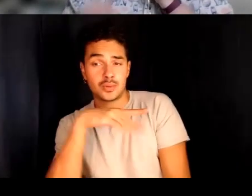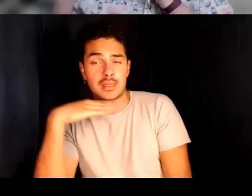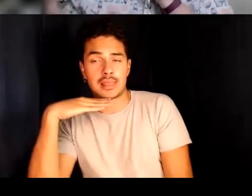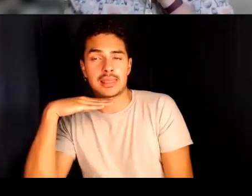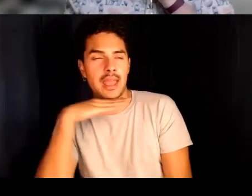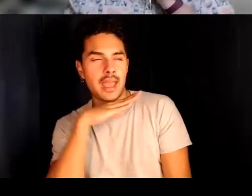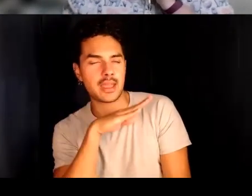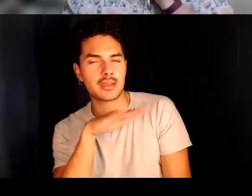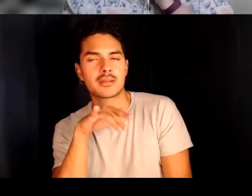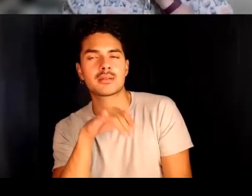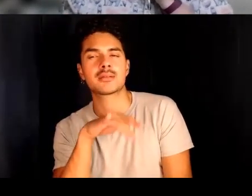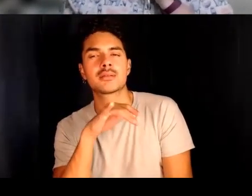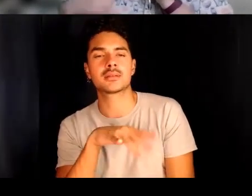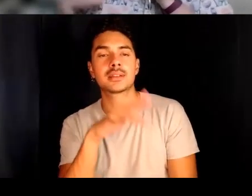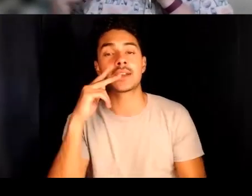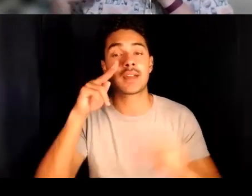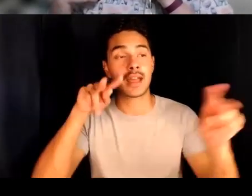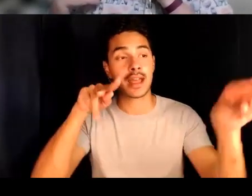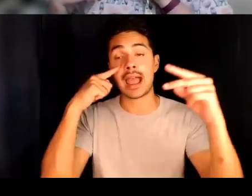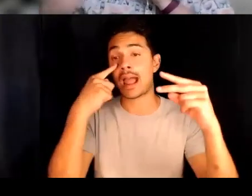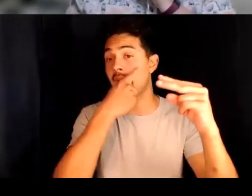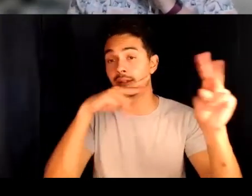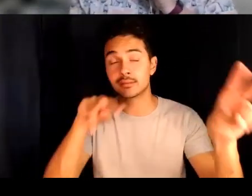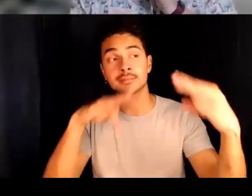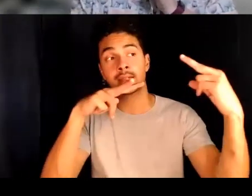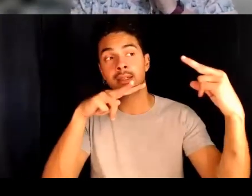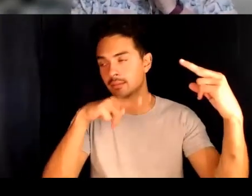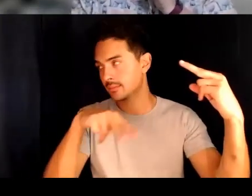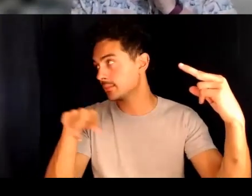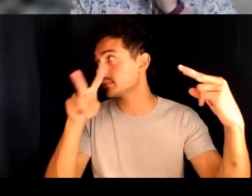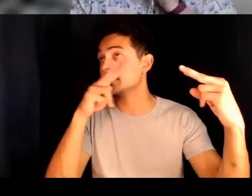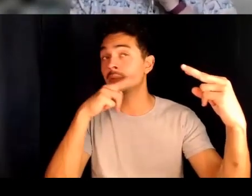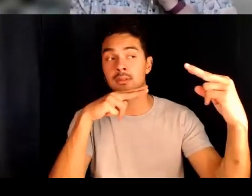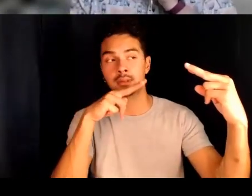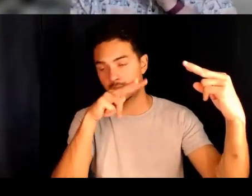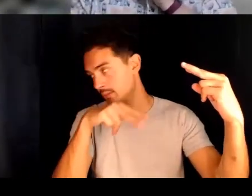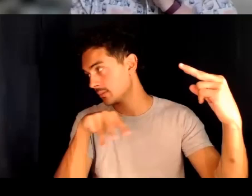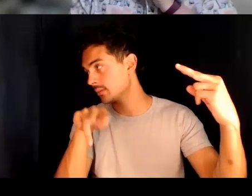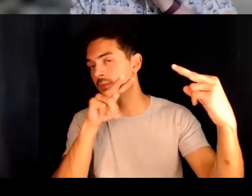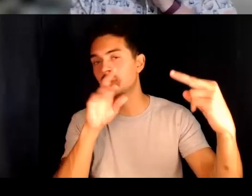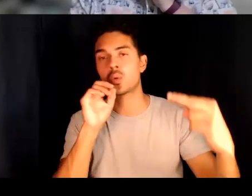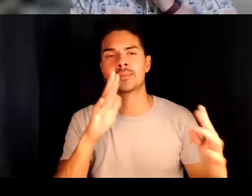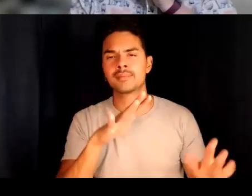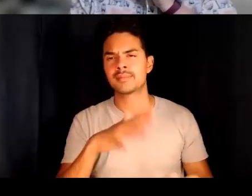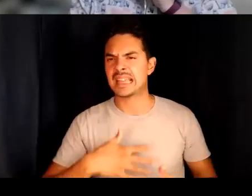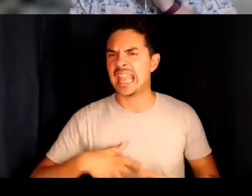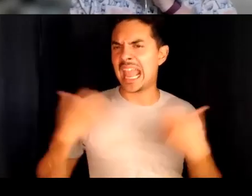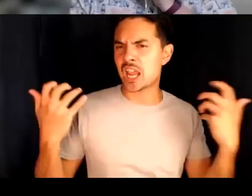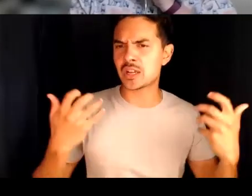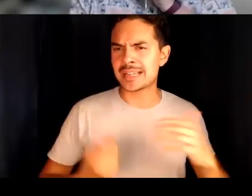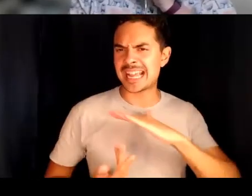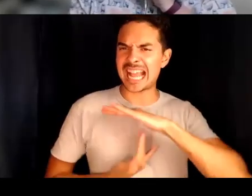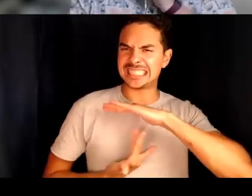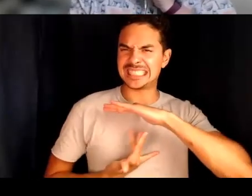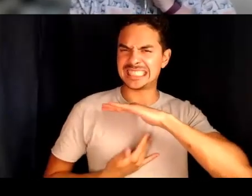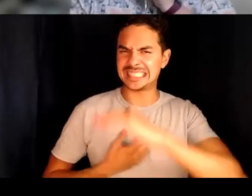So when someone doesn't make eye contact, when they react with anger instead of fear